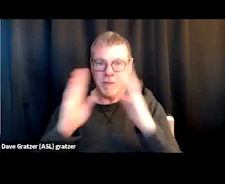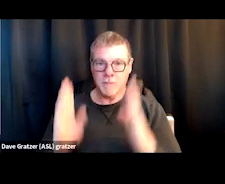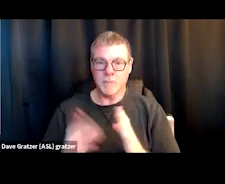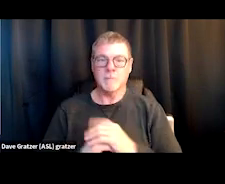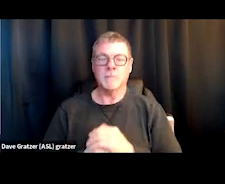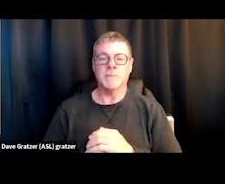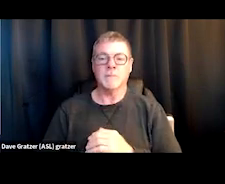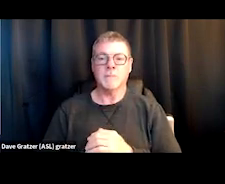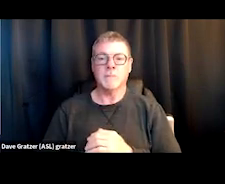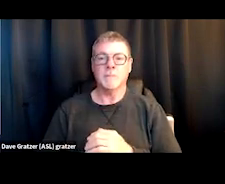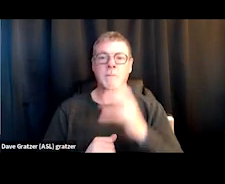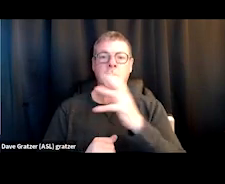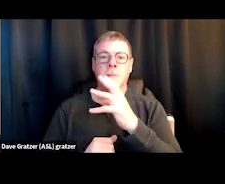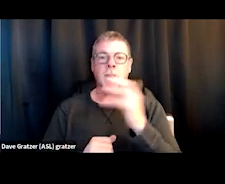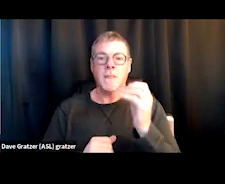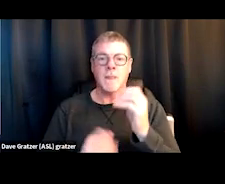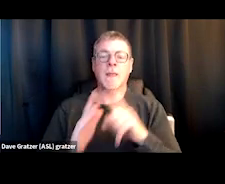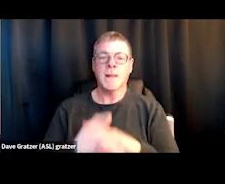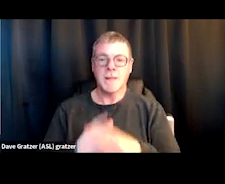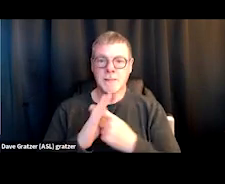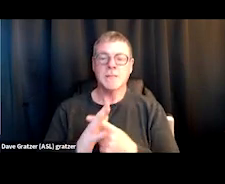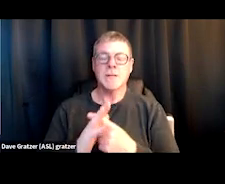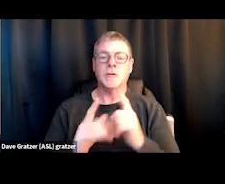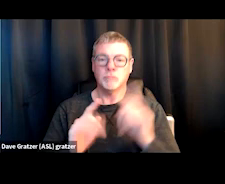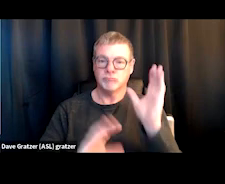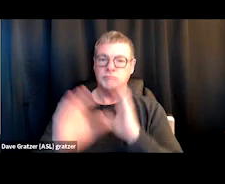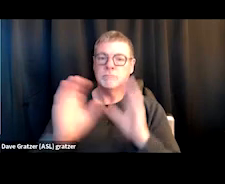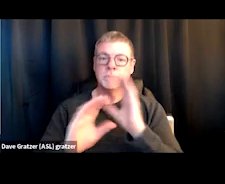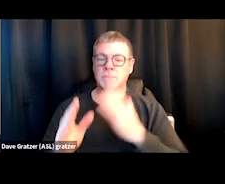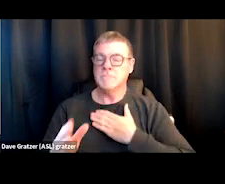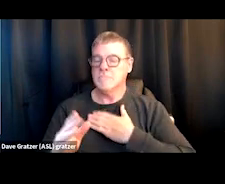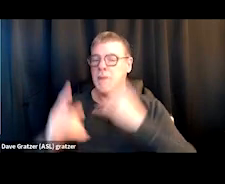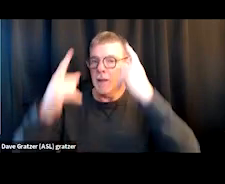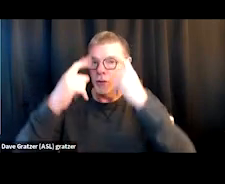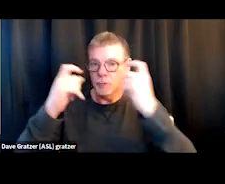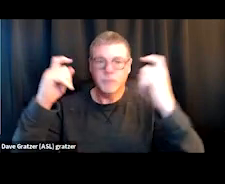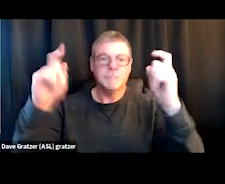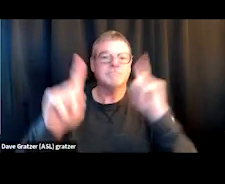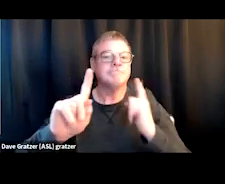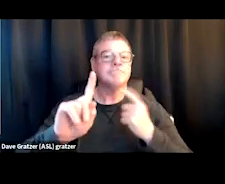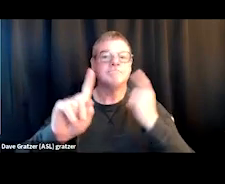And I started to pursue that, my little dream, and it became pretty clear